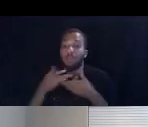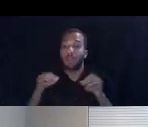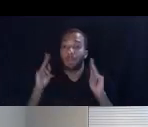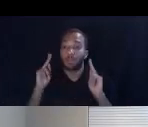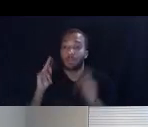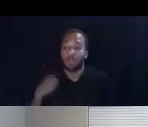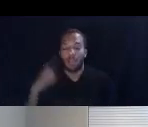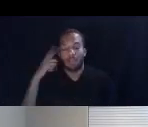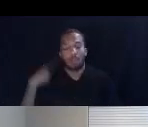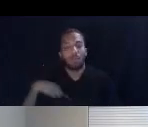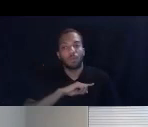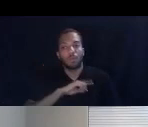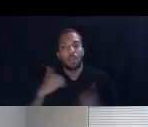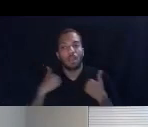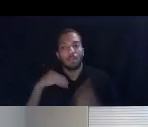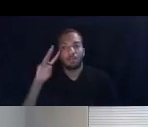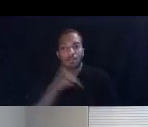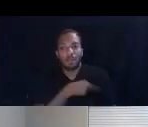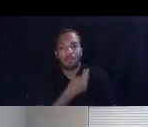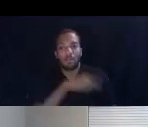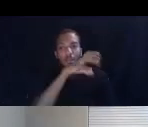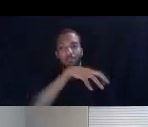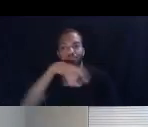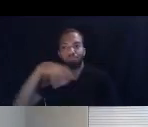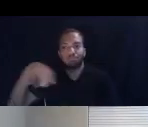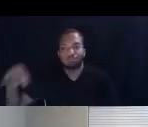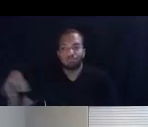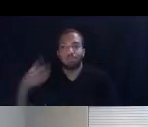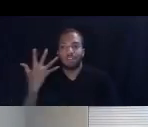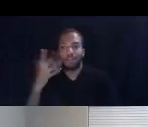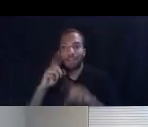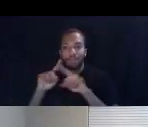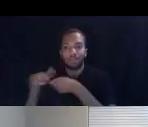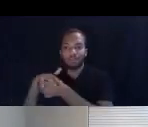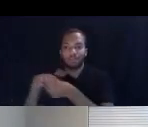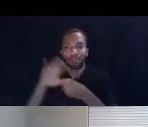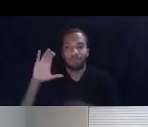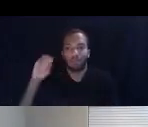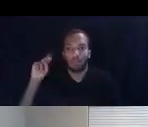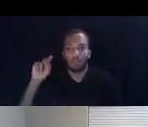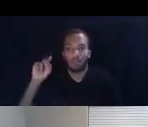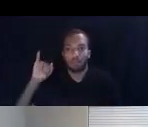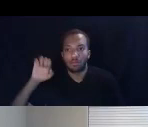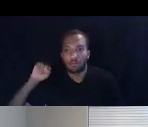we have six hospitals that span across five counties and our engagement opportunities need to look different